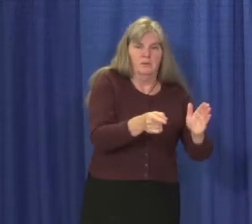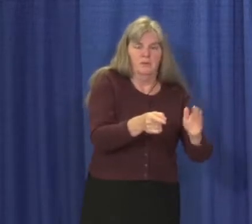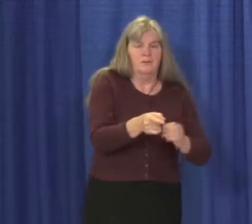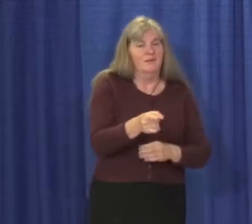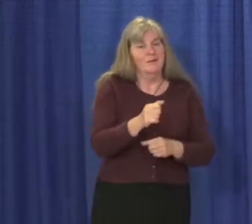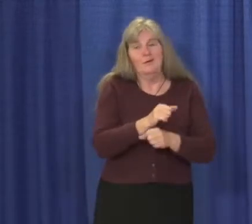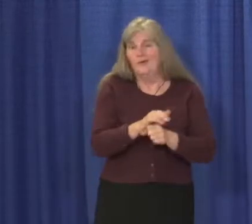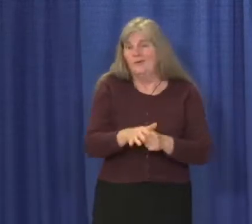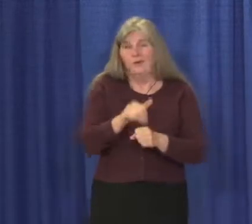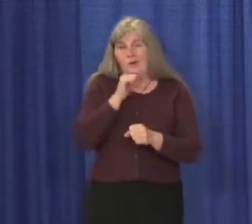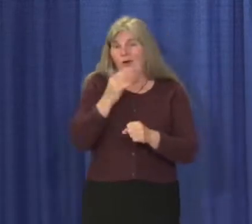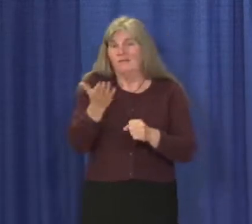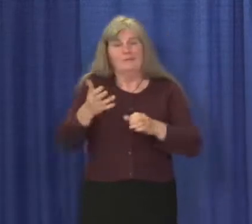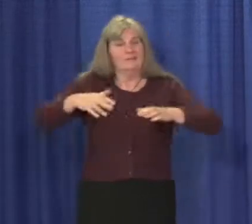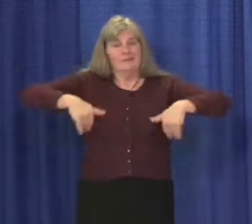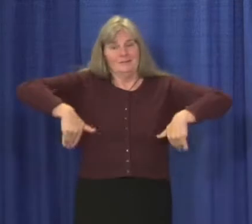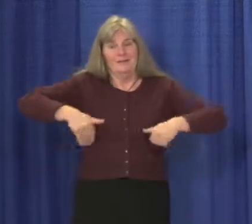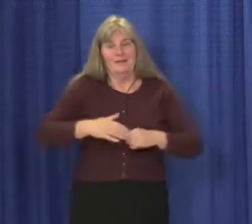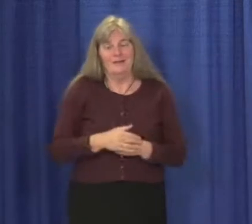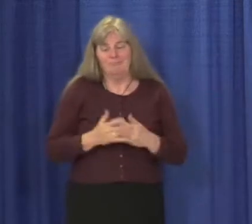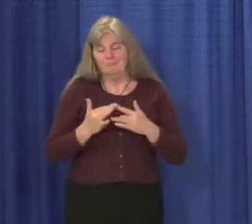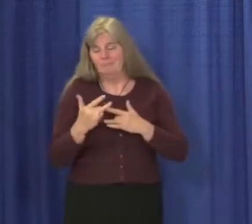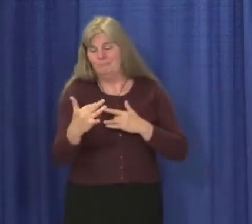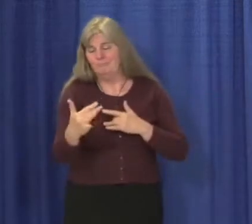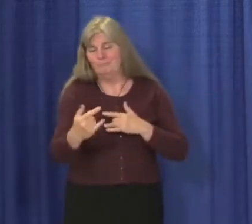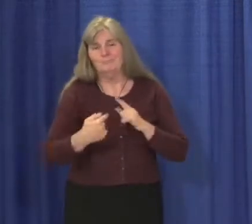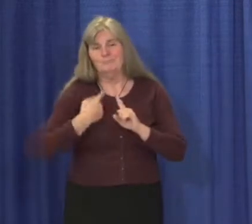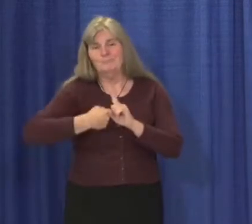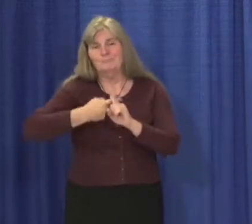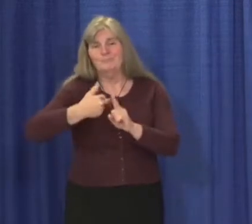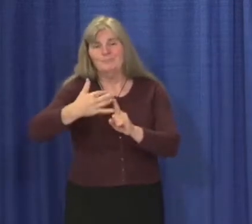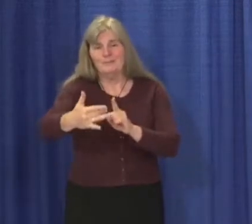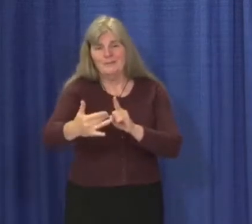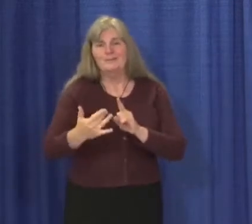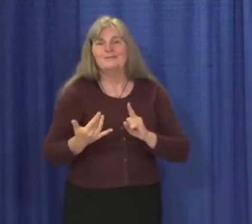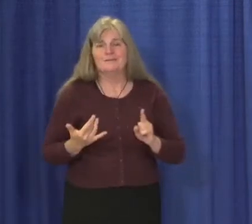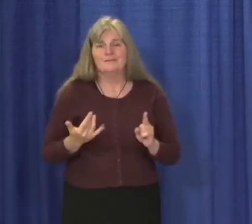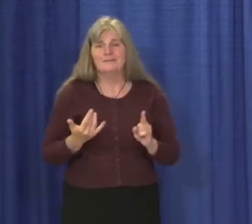over and won't be for a number of months to come.